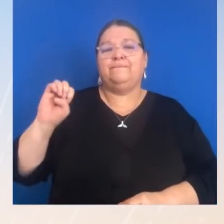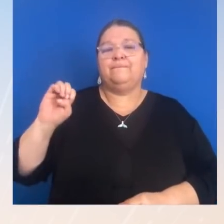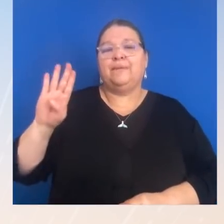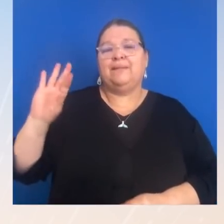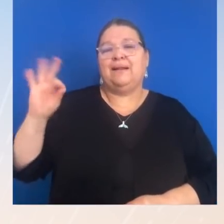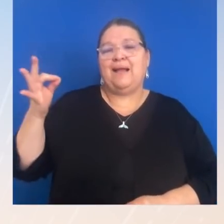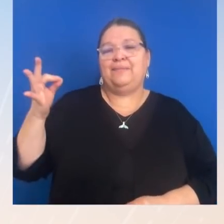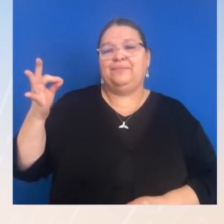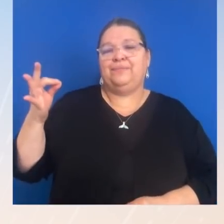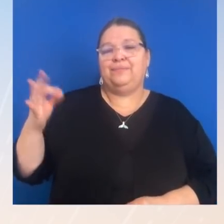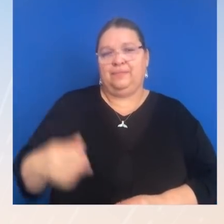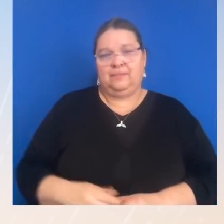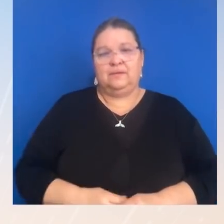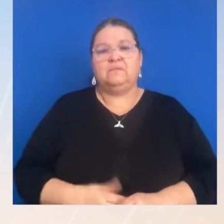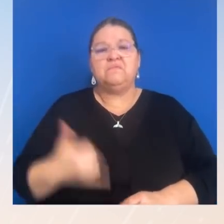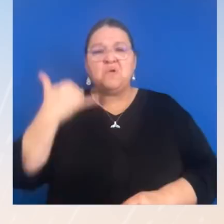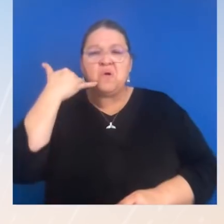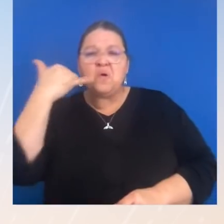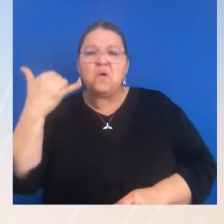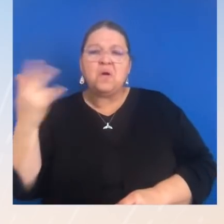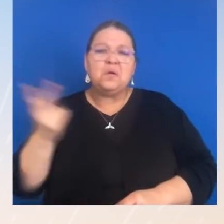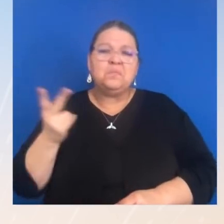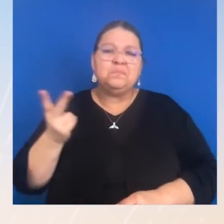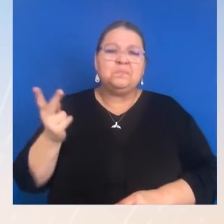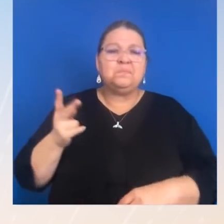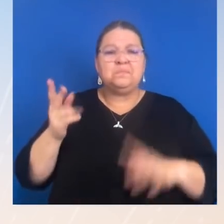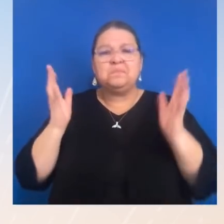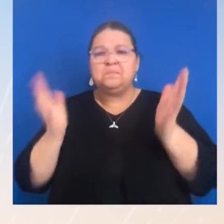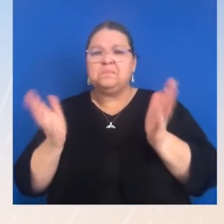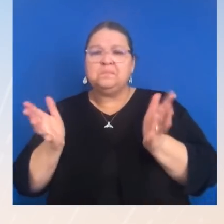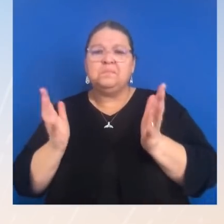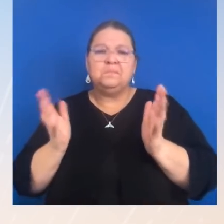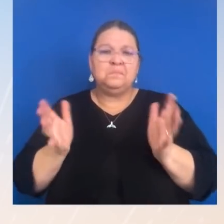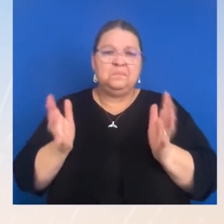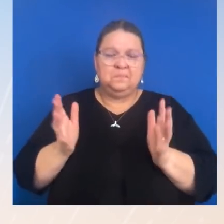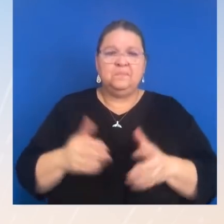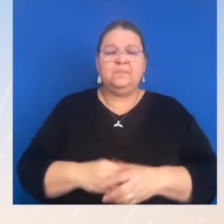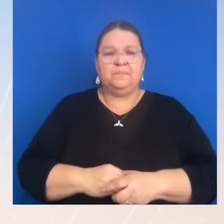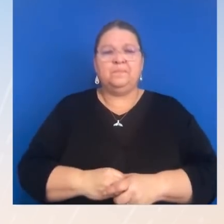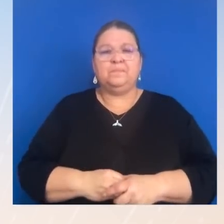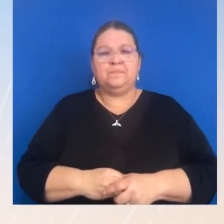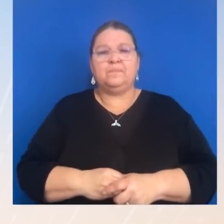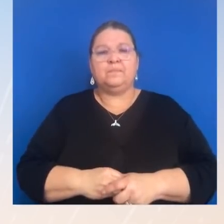and the readout made this clear -- a range of issues and global issues that we can continue to work together on,